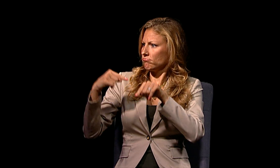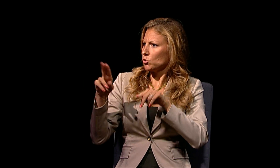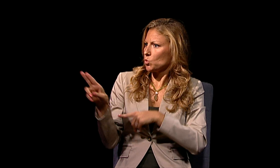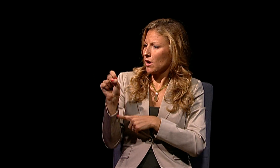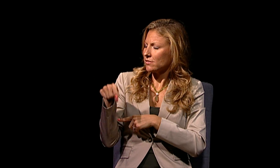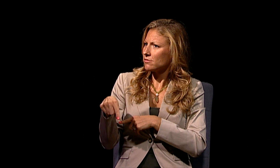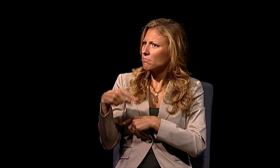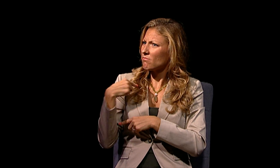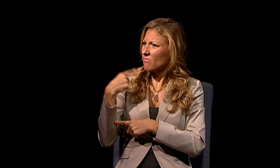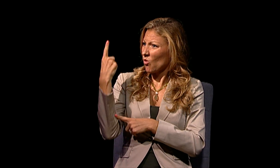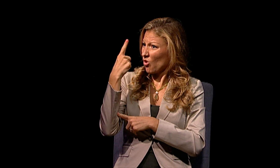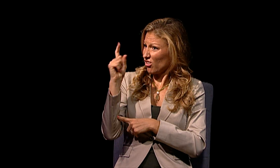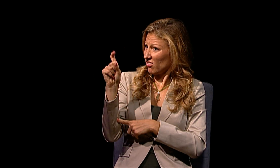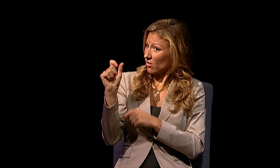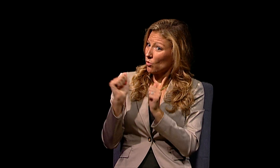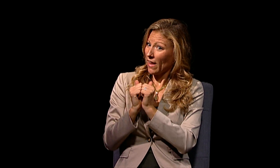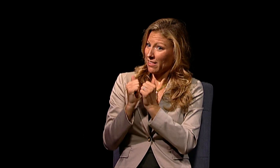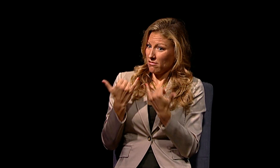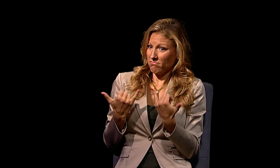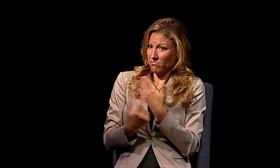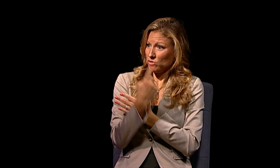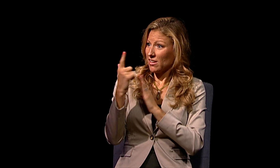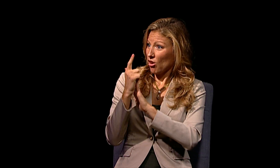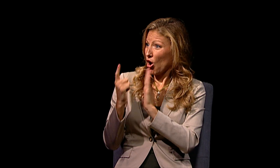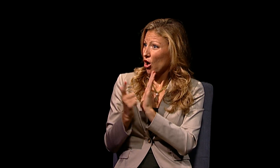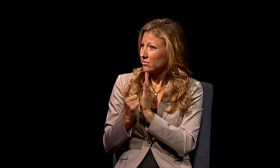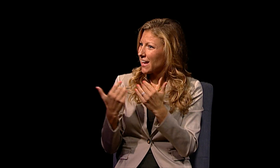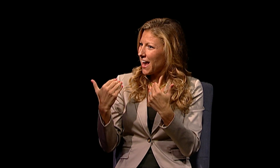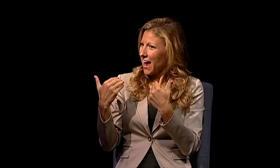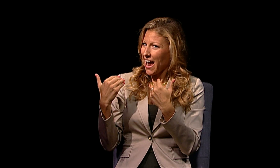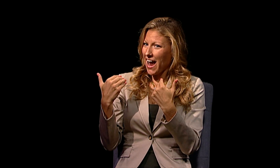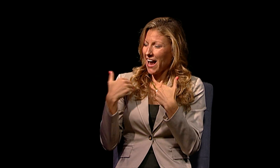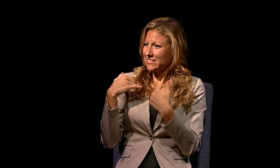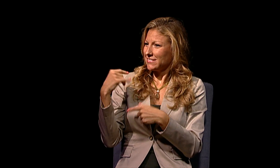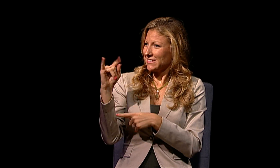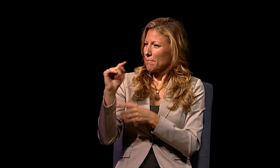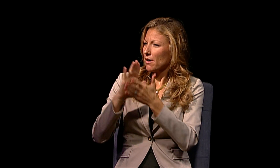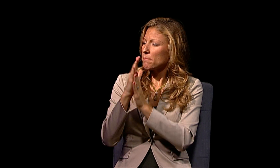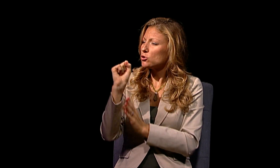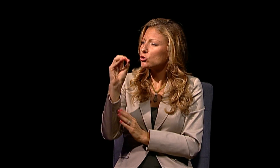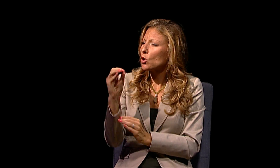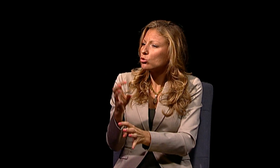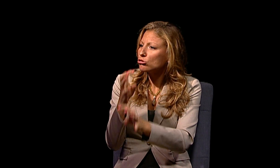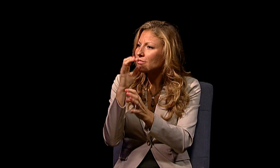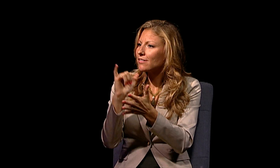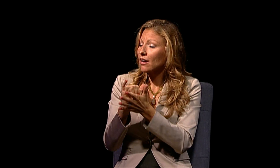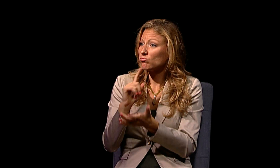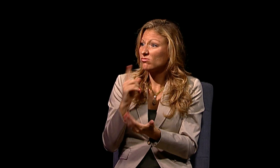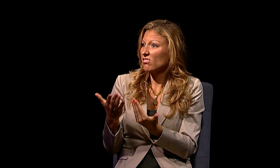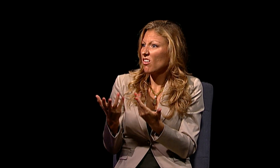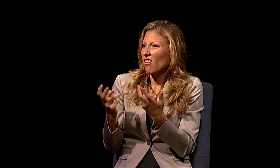YOU SAY THAT A LOT OF IMMIGRANTS COME TO THE U.S. WITH TODAY'S LAWS, HAS IT BECOME SO STRICT